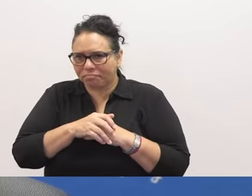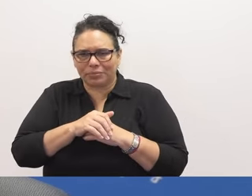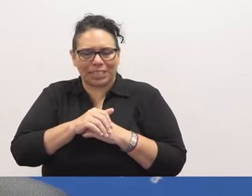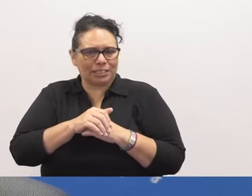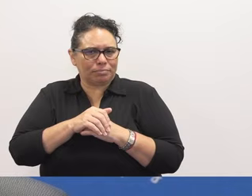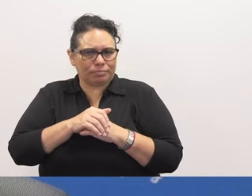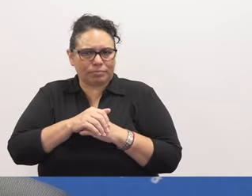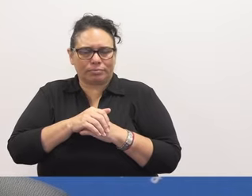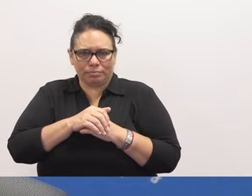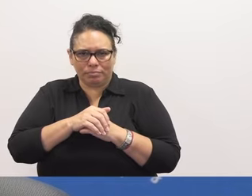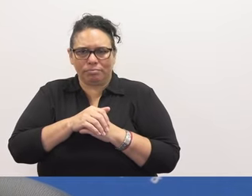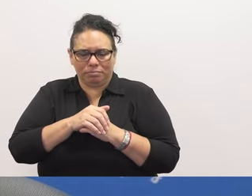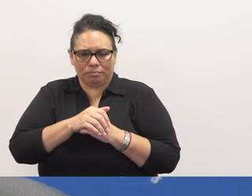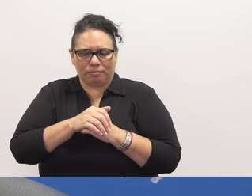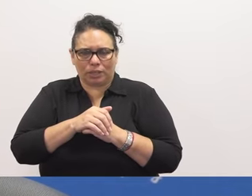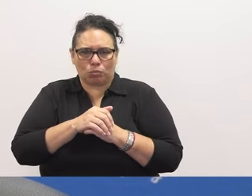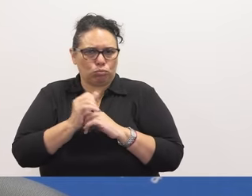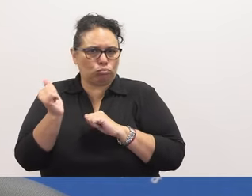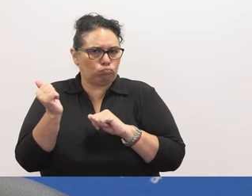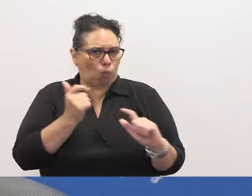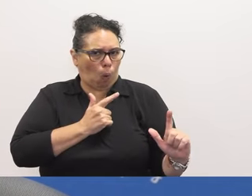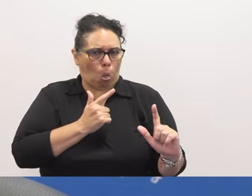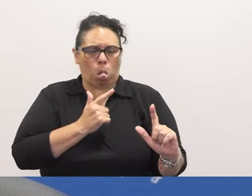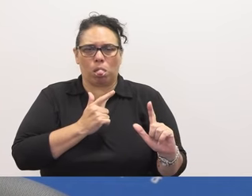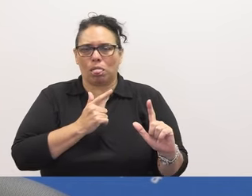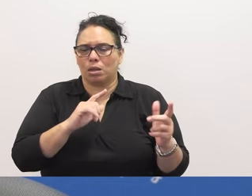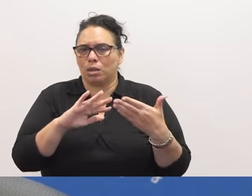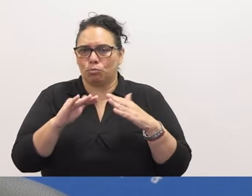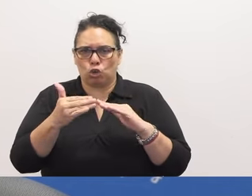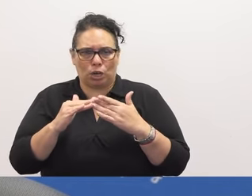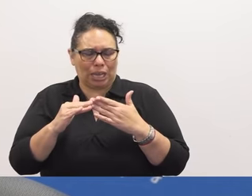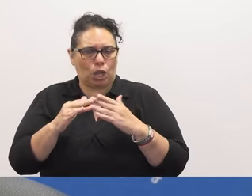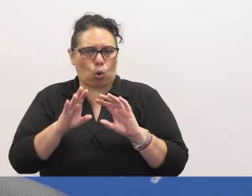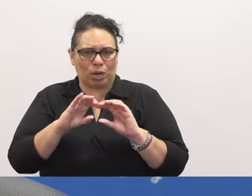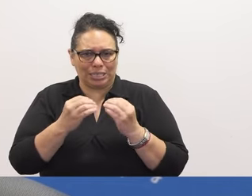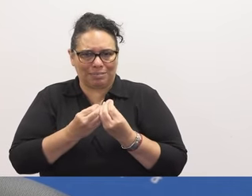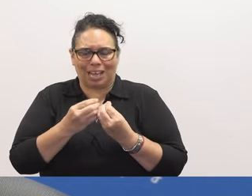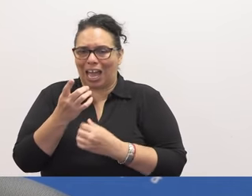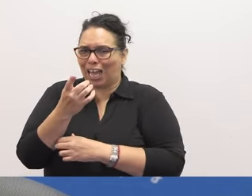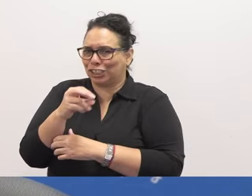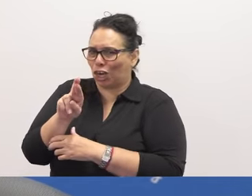but all the other community organizations. So Dr. Baker and I got a chance a couple weeks ago